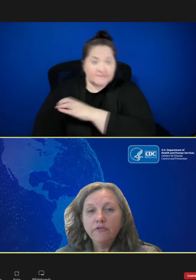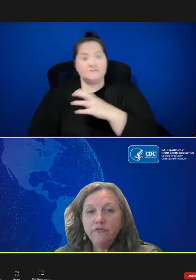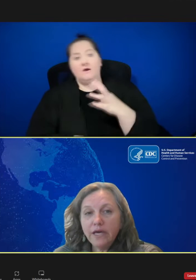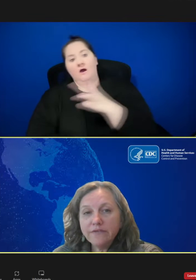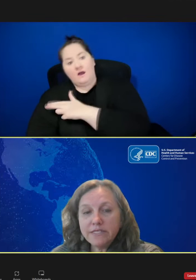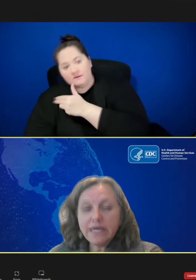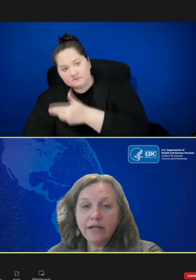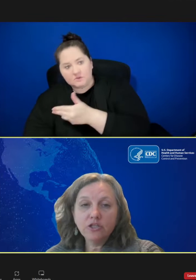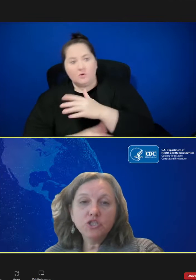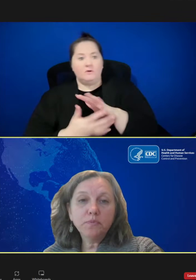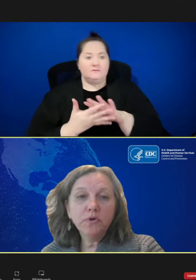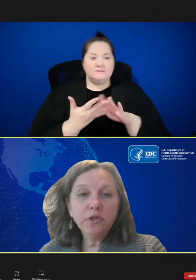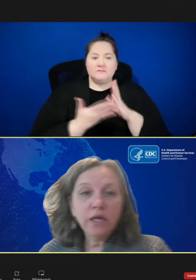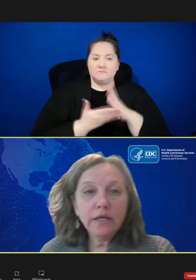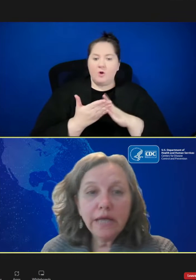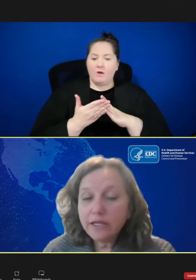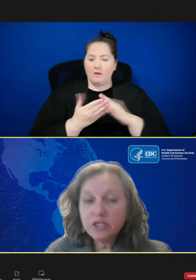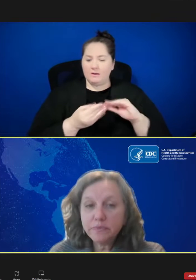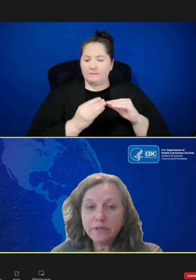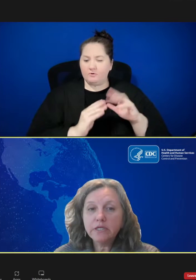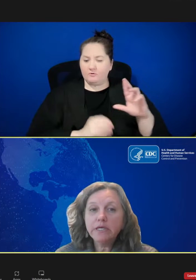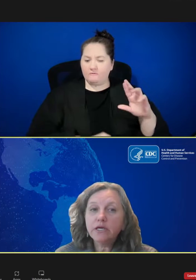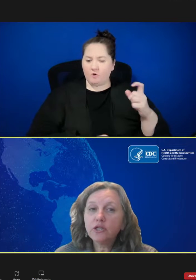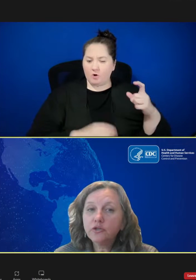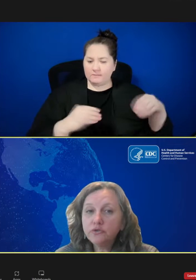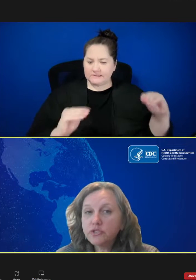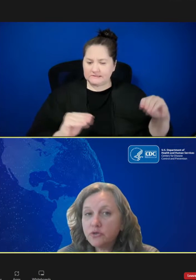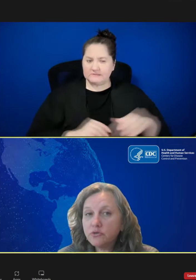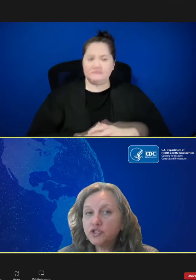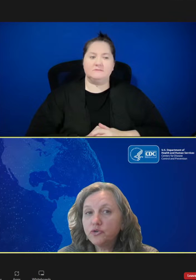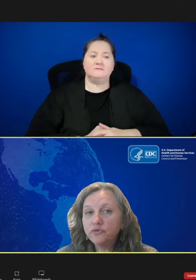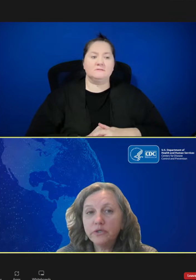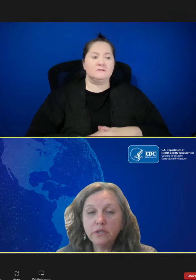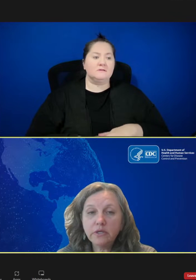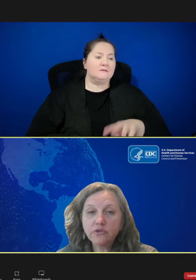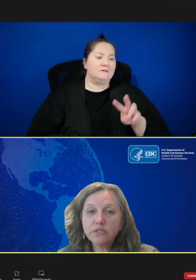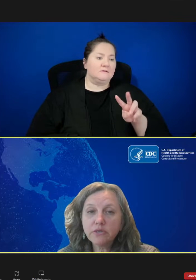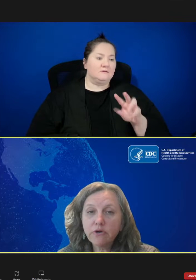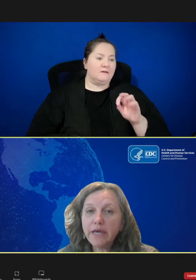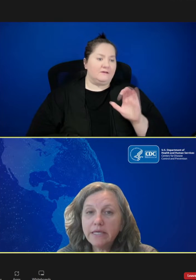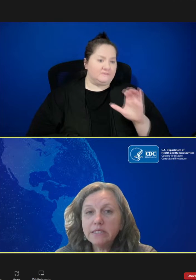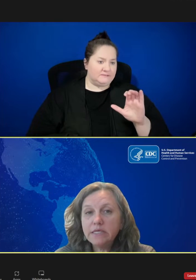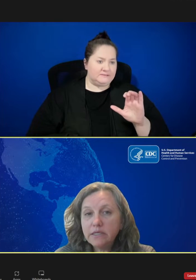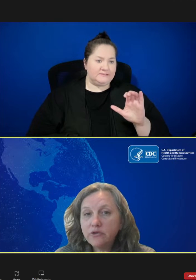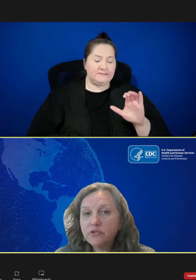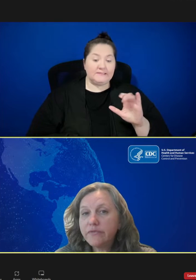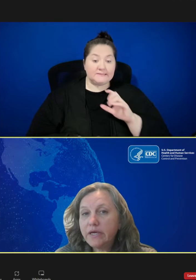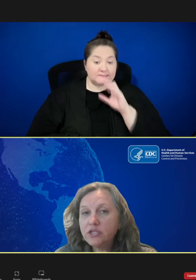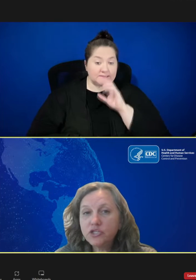VFC eligible -- eligibility includes those children that are zero to 18 years of age